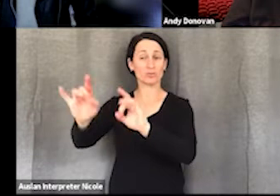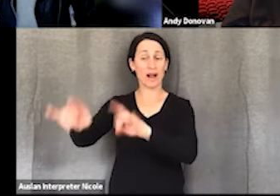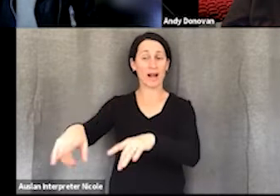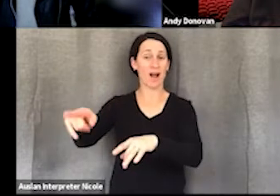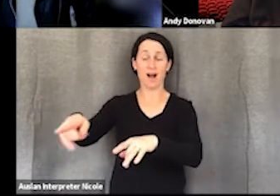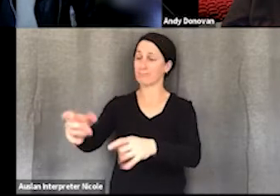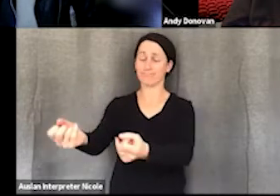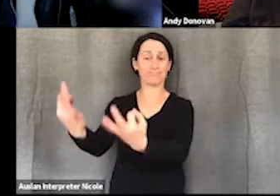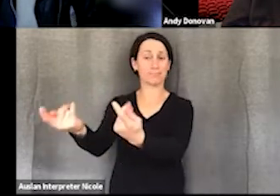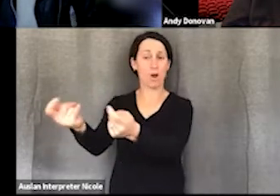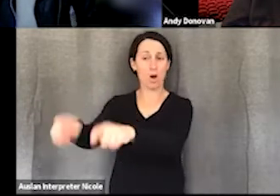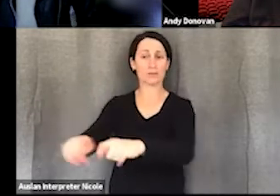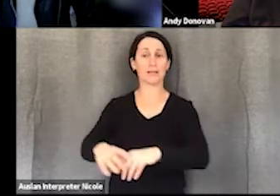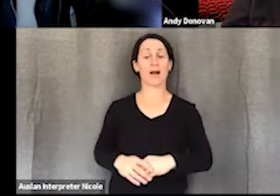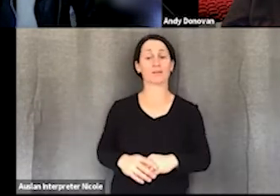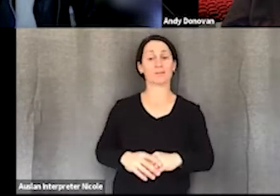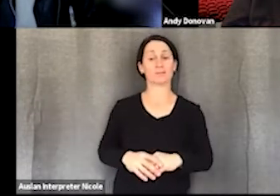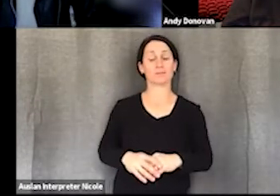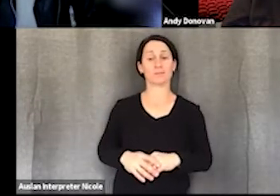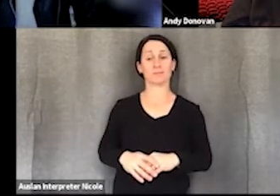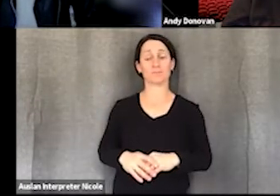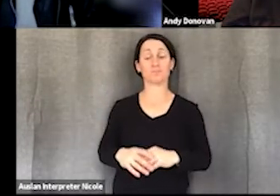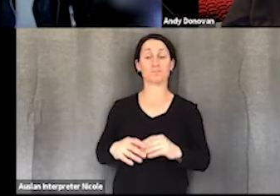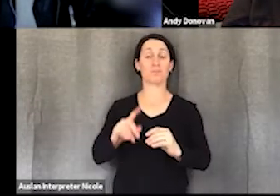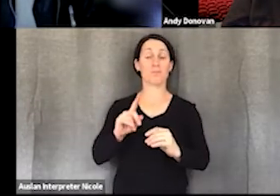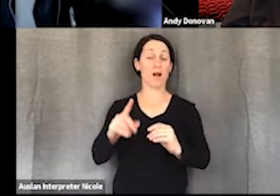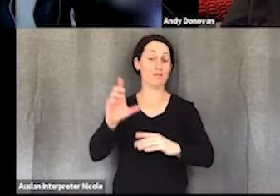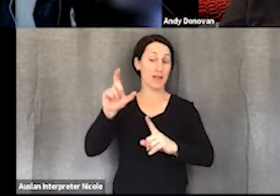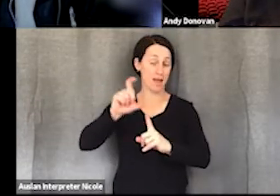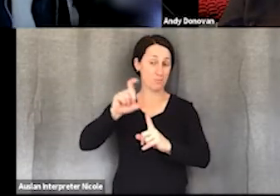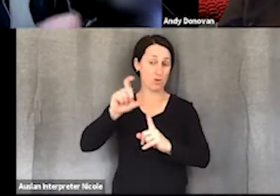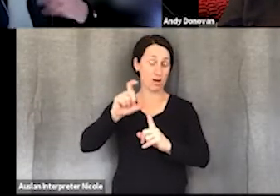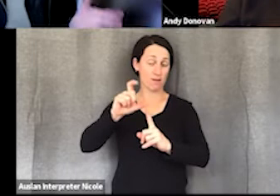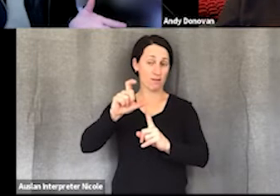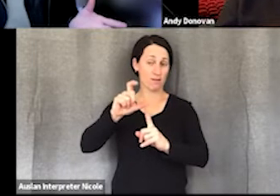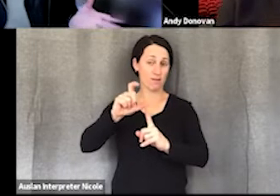Other states people are - so for instance Canberra, Victoria at